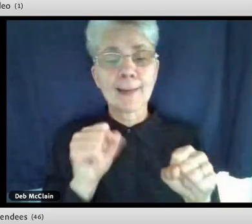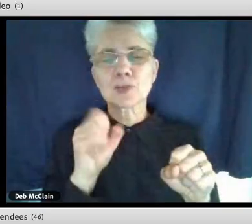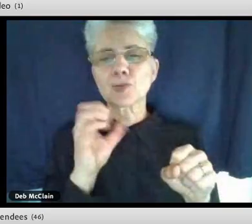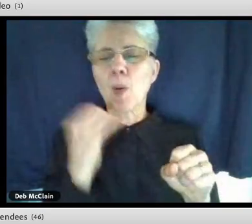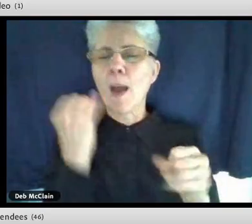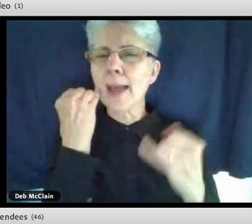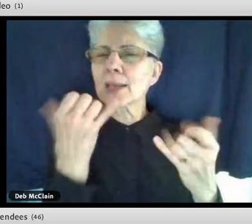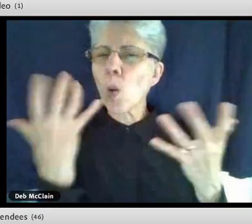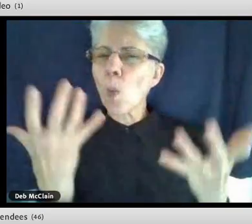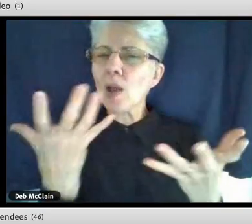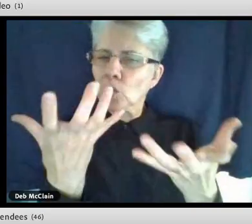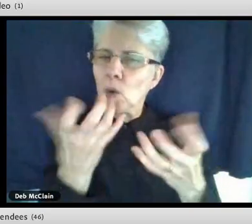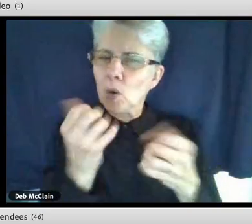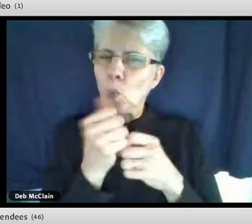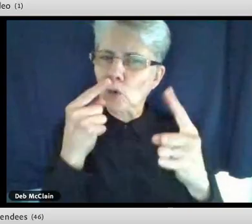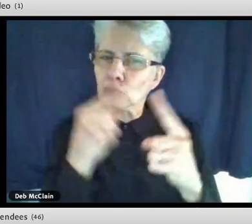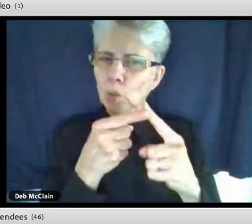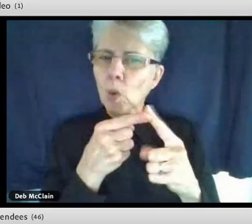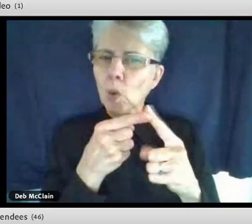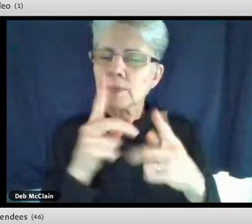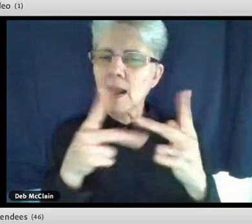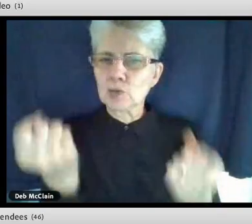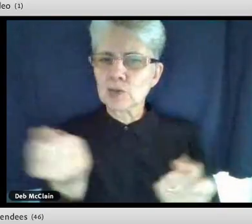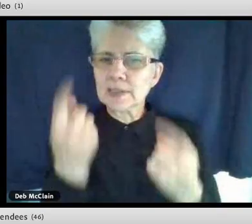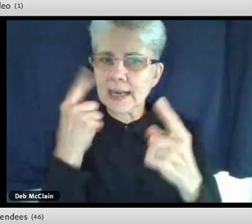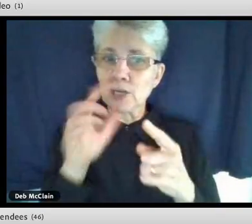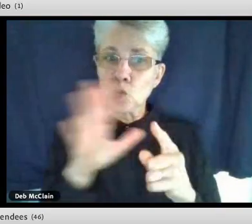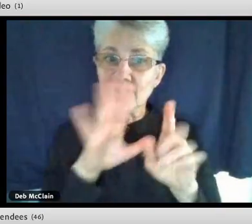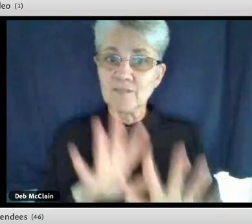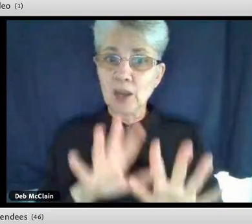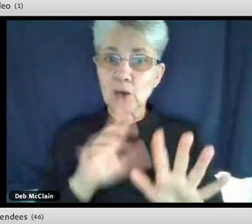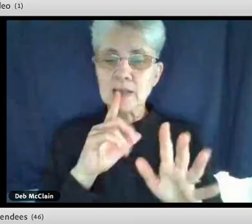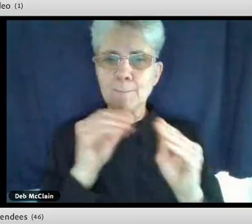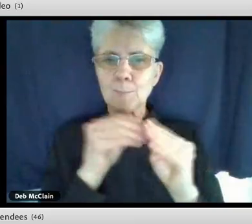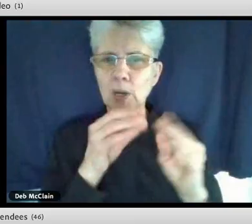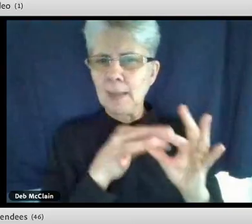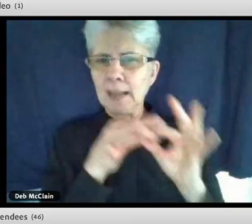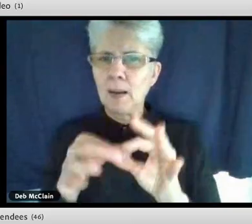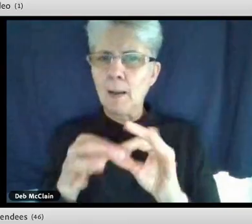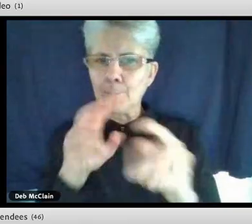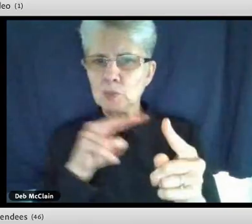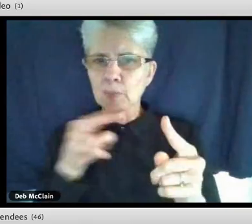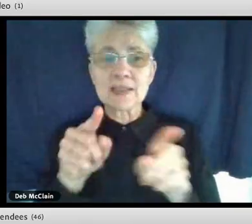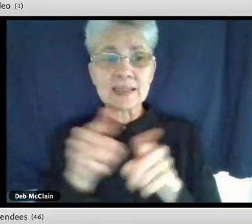kind of understanding your fears and putting them in context. Just like with the statistics, we want to put it in perspective,